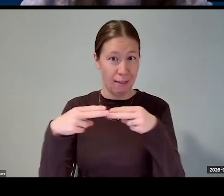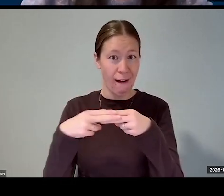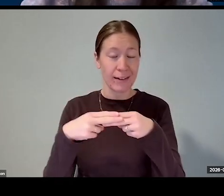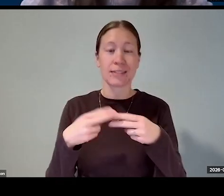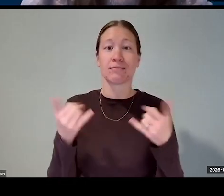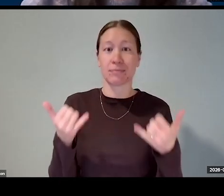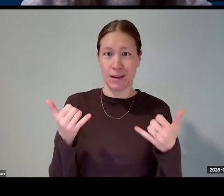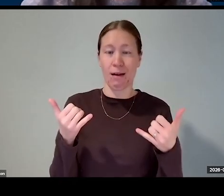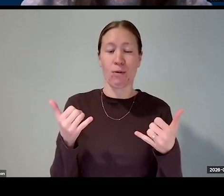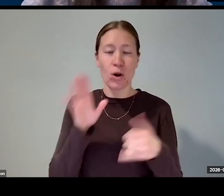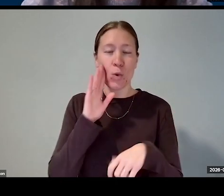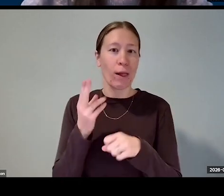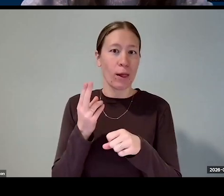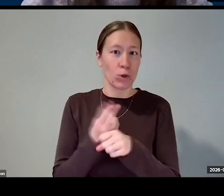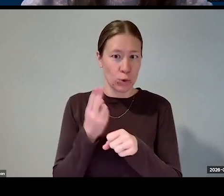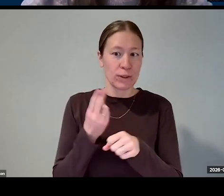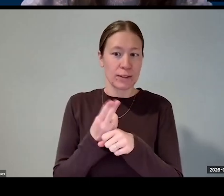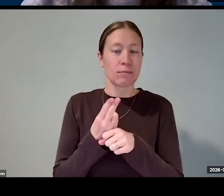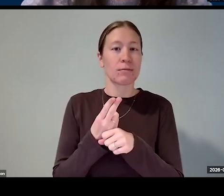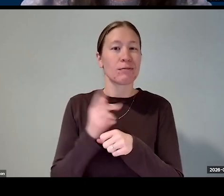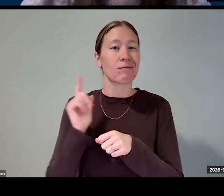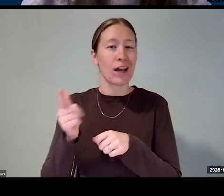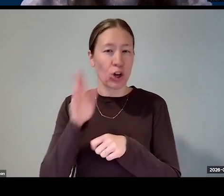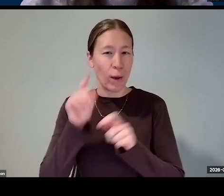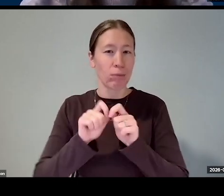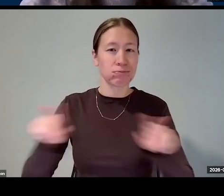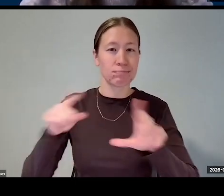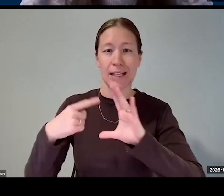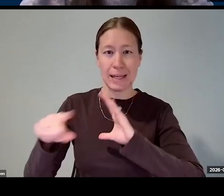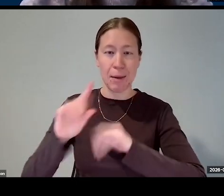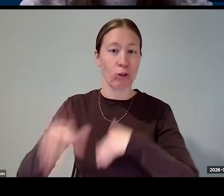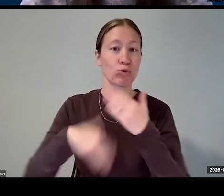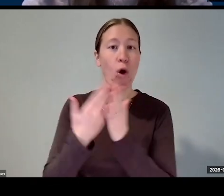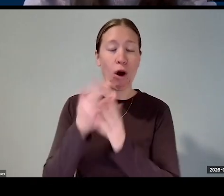also be emailed to all registered participants following the session.